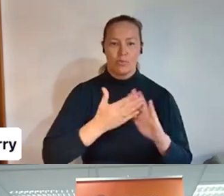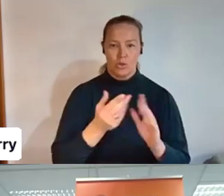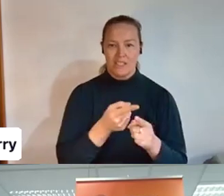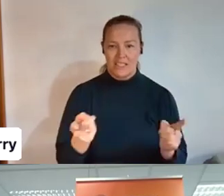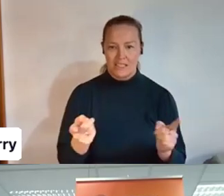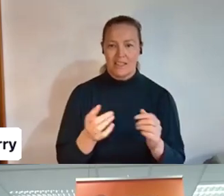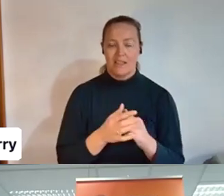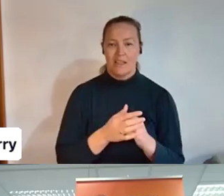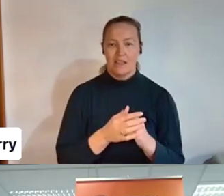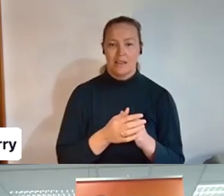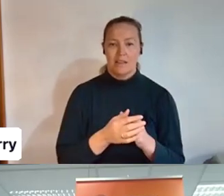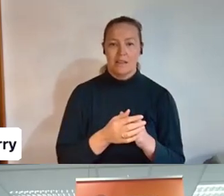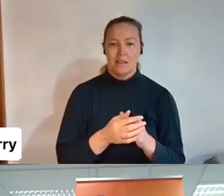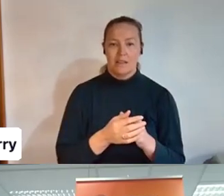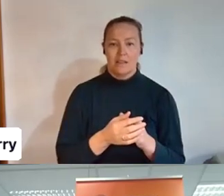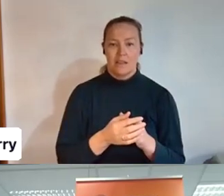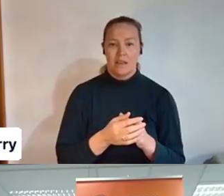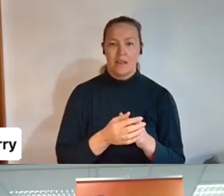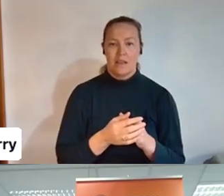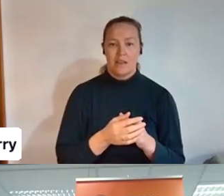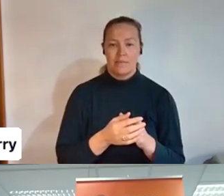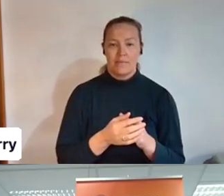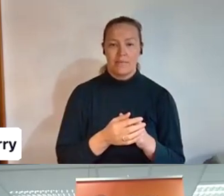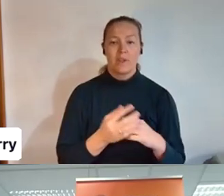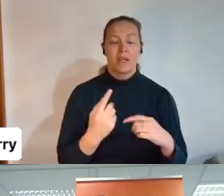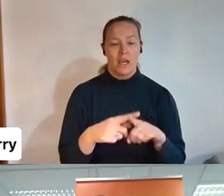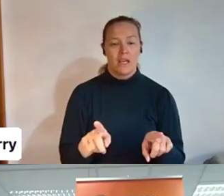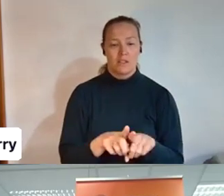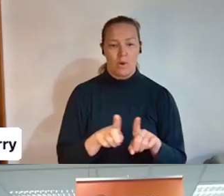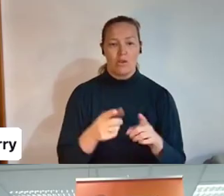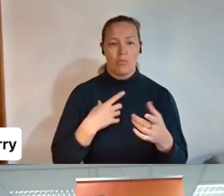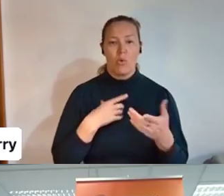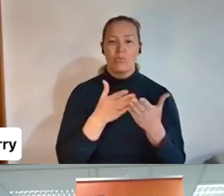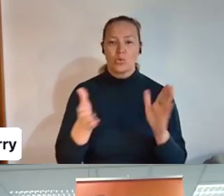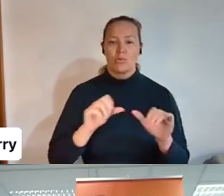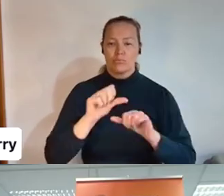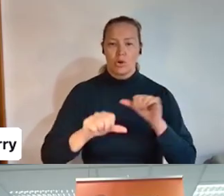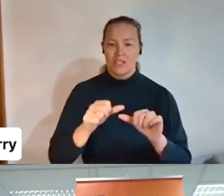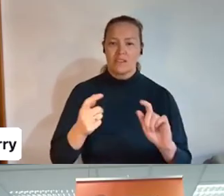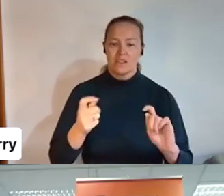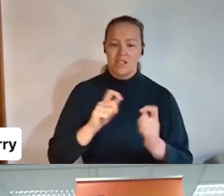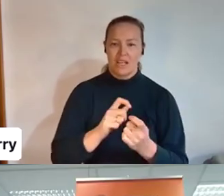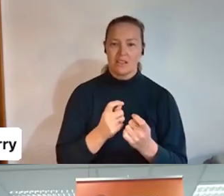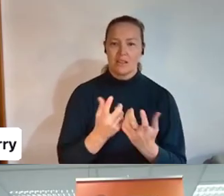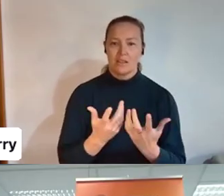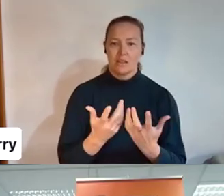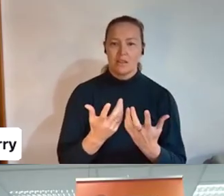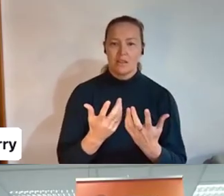but also changing how those broader processes involve persons with disabilities within that